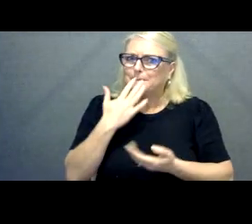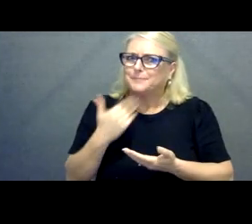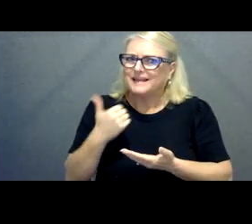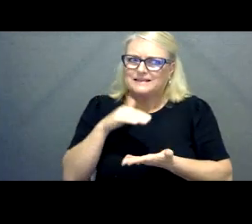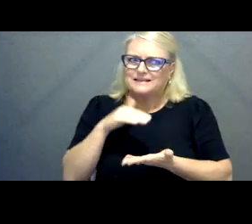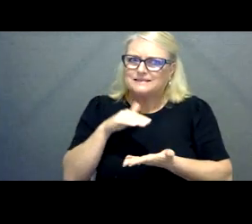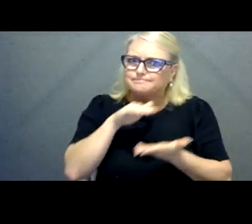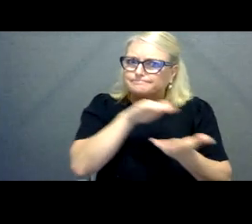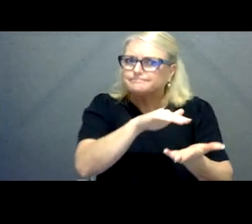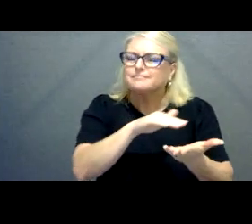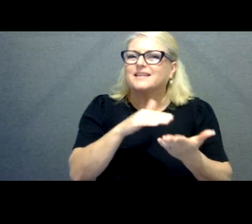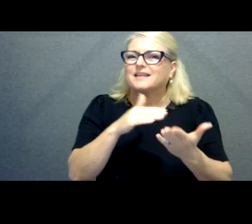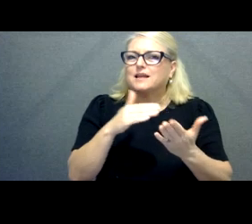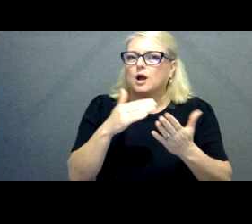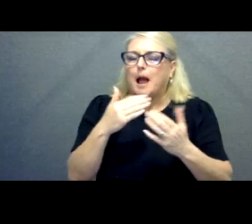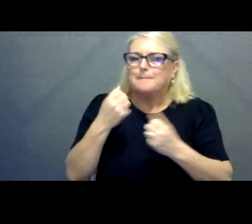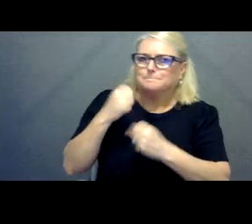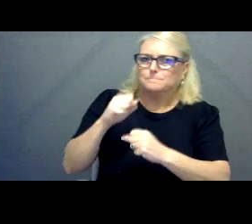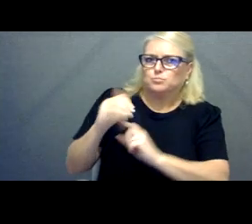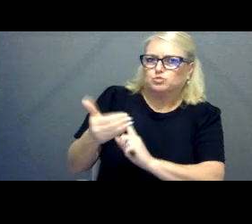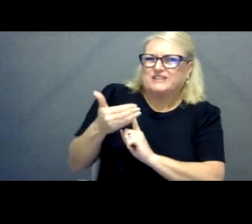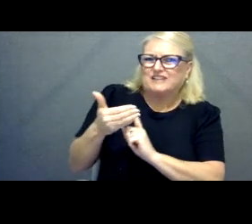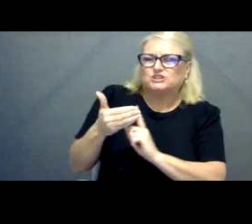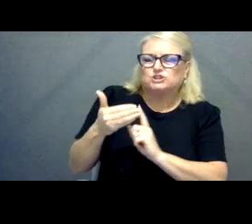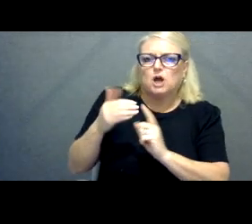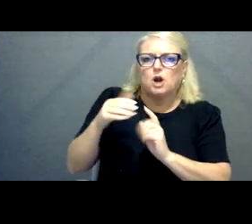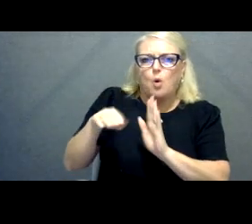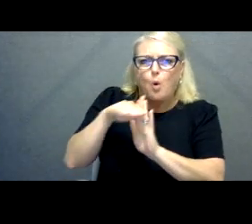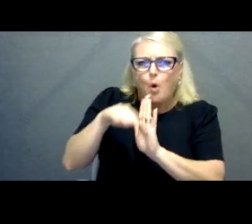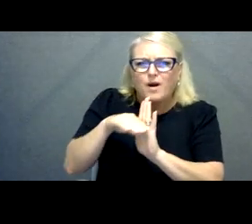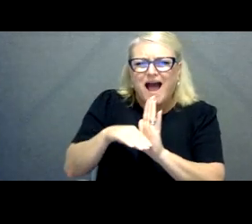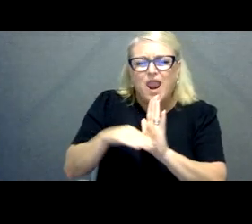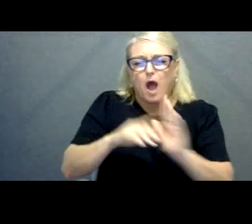um or any applications that have been made they're are all the kind of things that we will need when